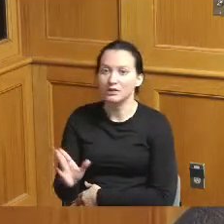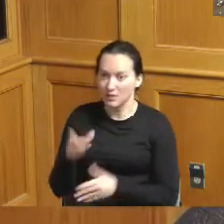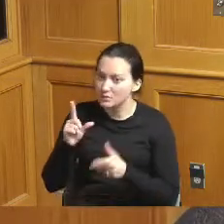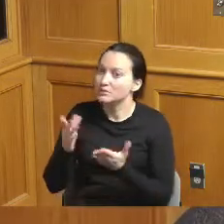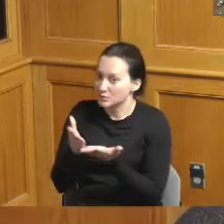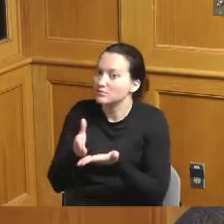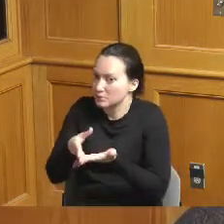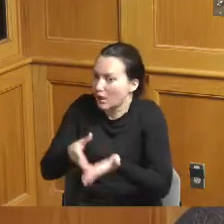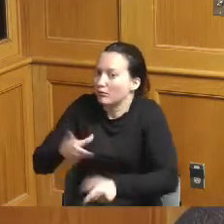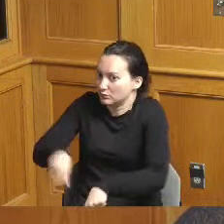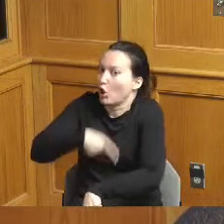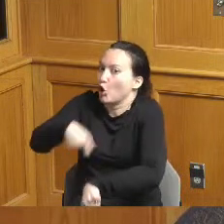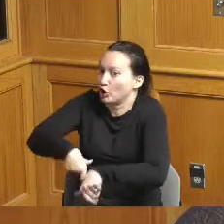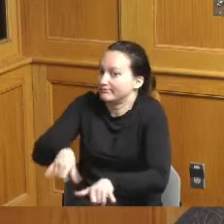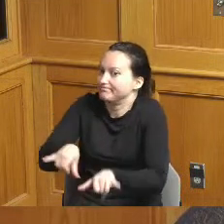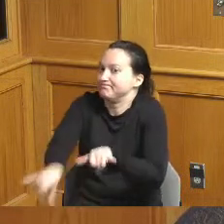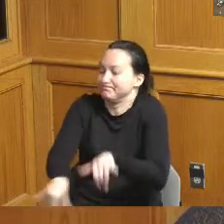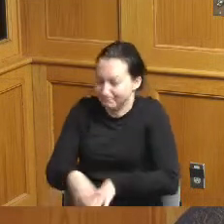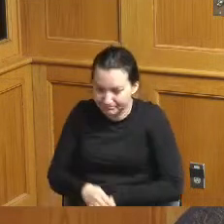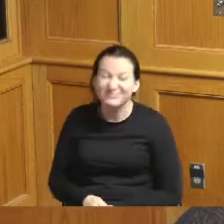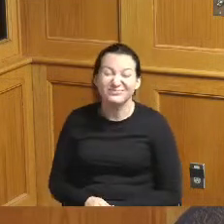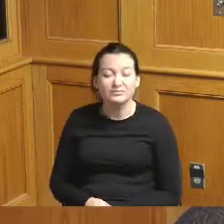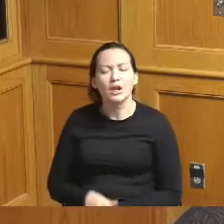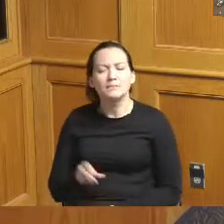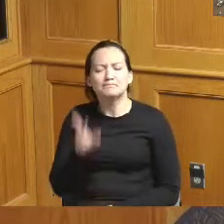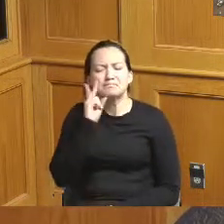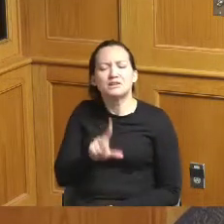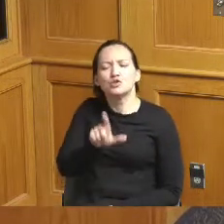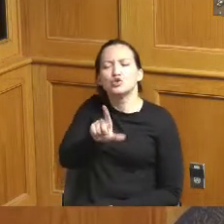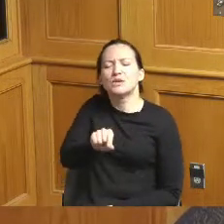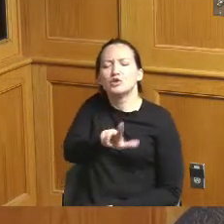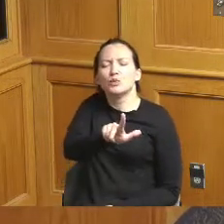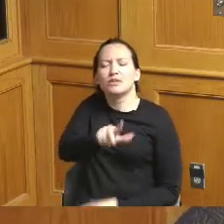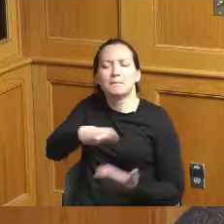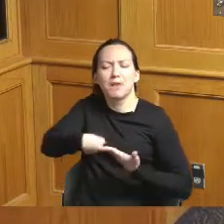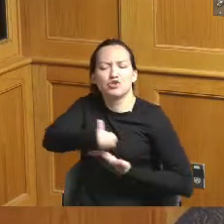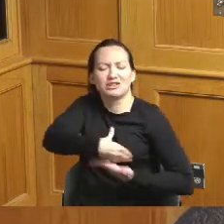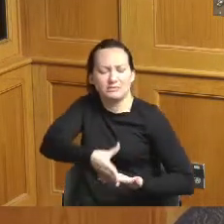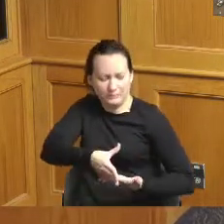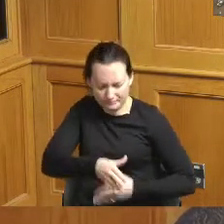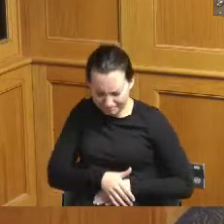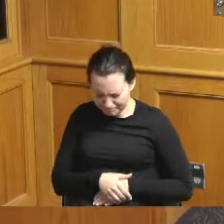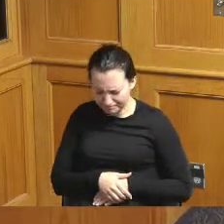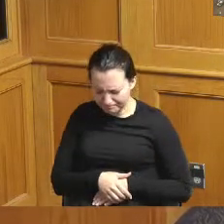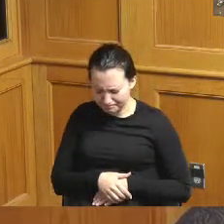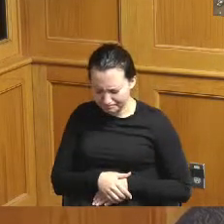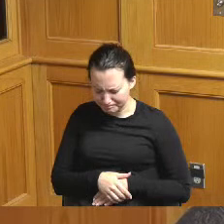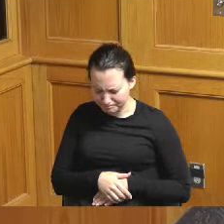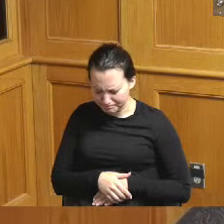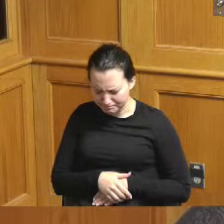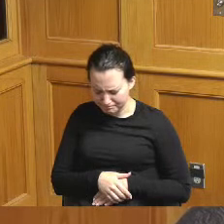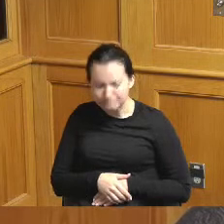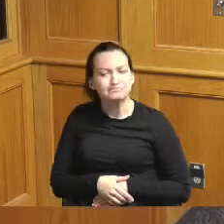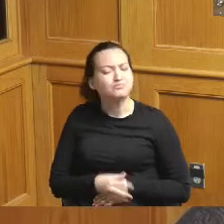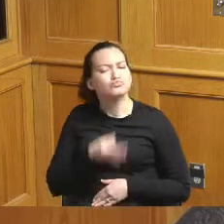do for sure for sure yeah so I was looking at the 2023 budget and just one wondering if you